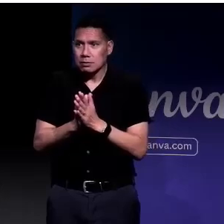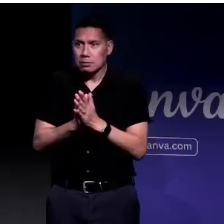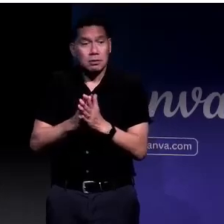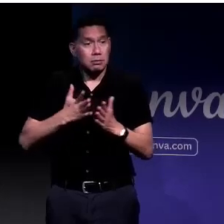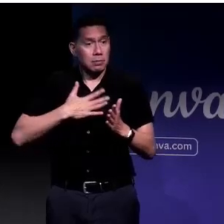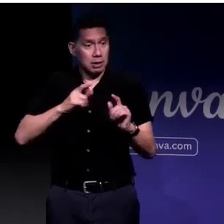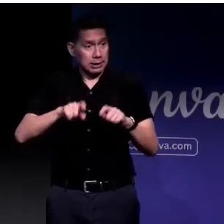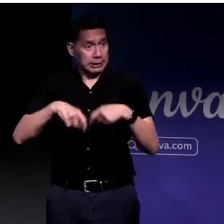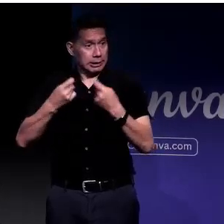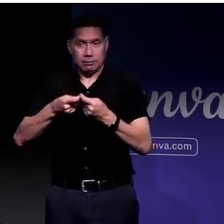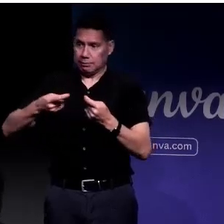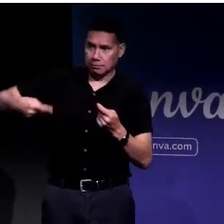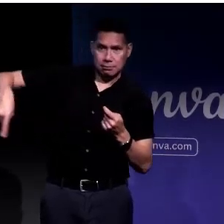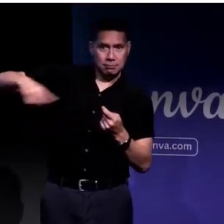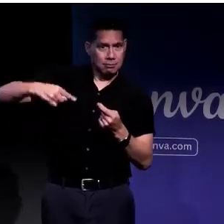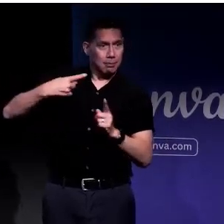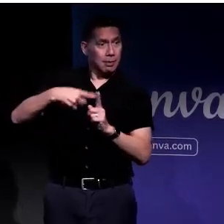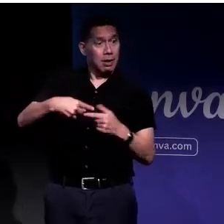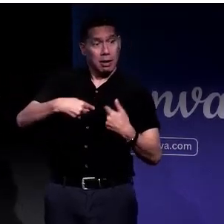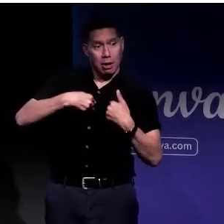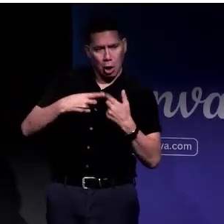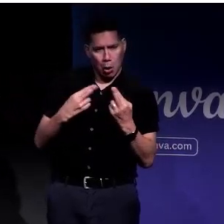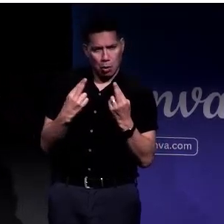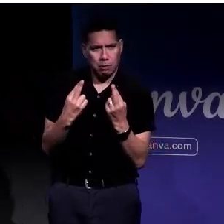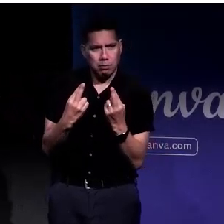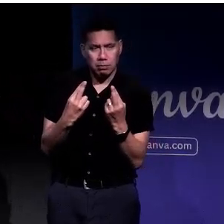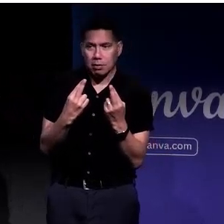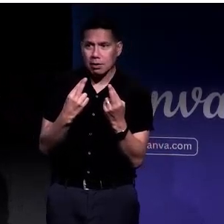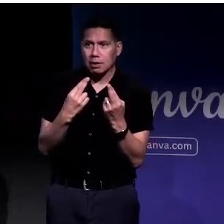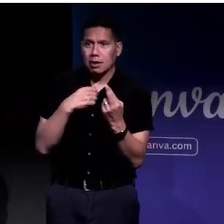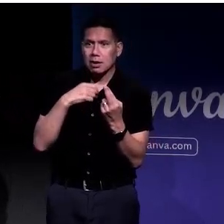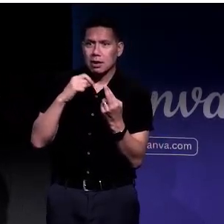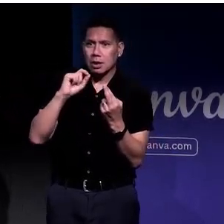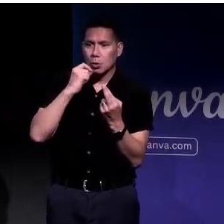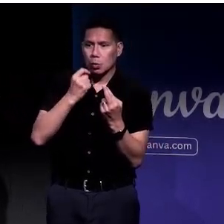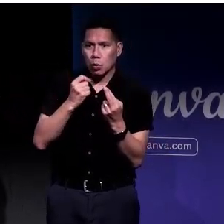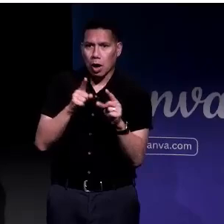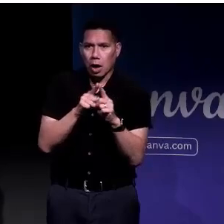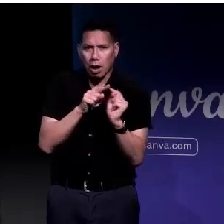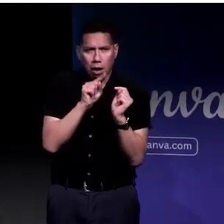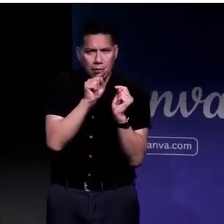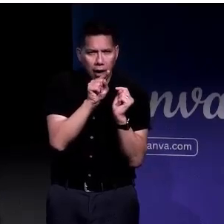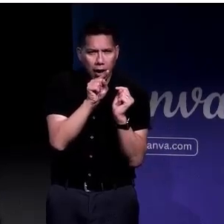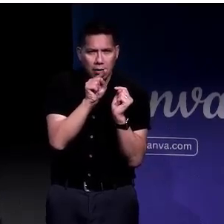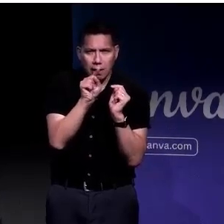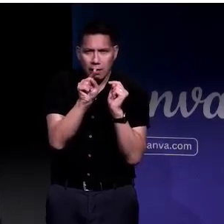I are hopefully starting to try and connect the dots between some of the